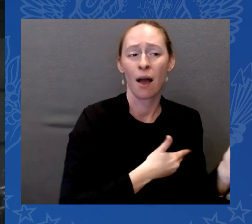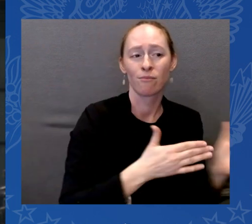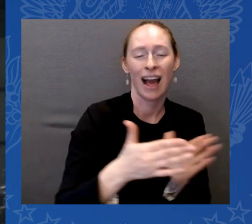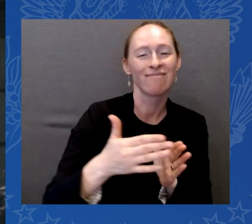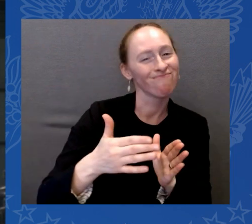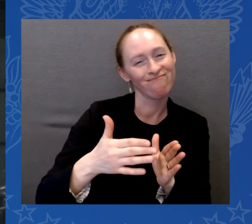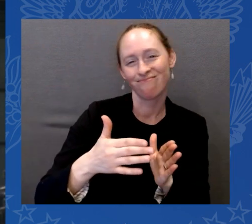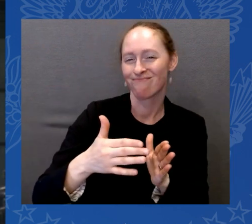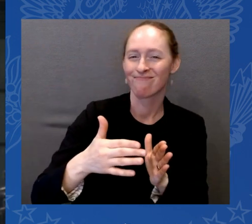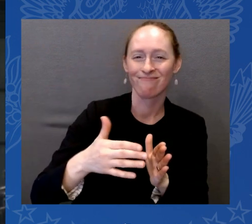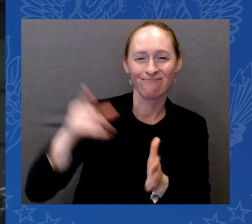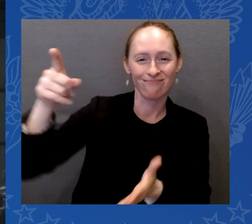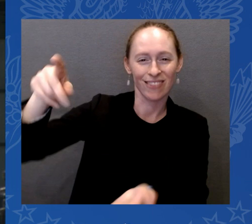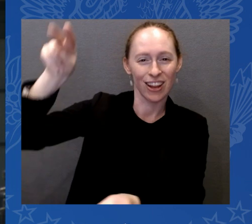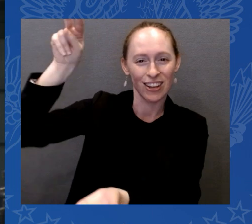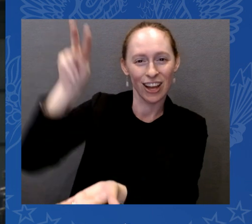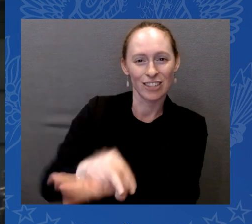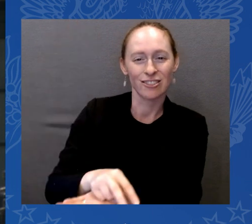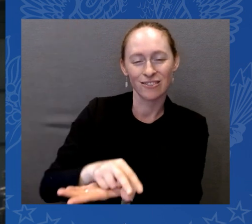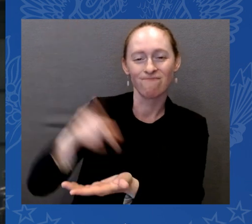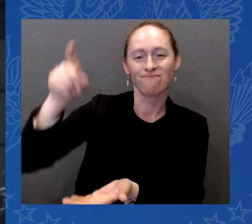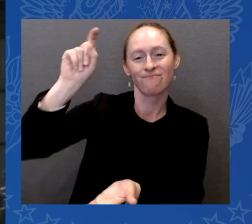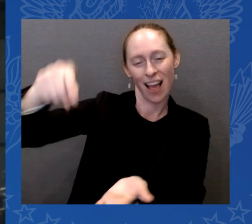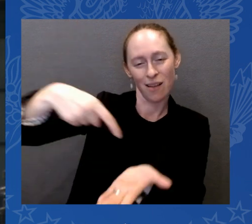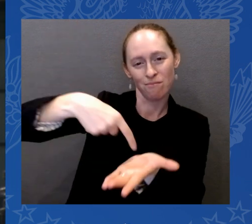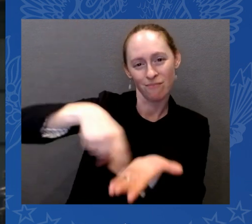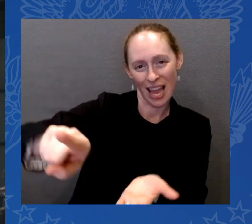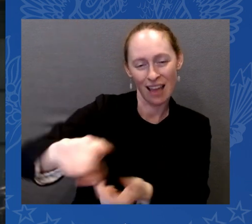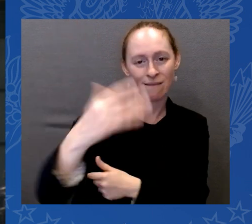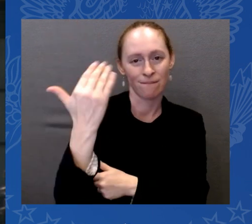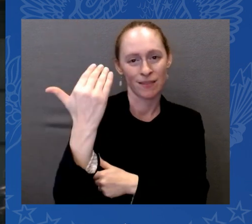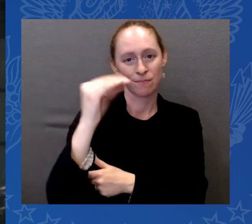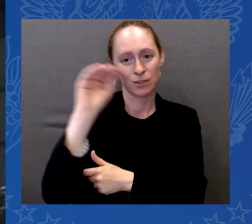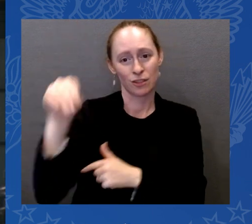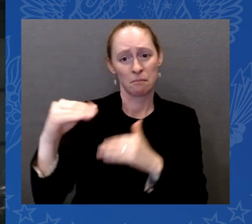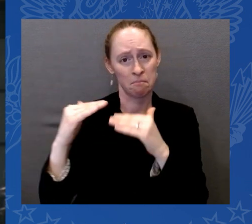The days of billion-dollar companies paying zero in taxes is over, I promise you.